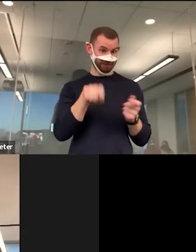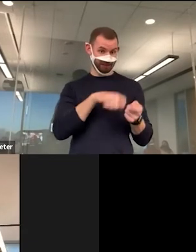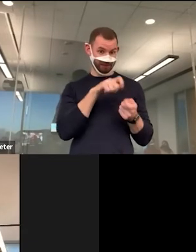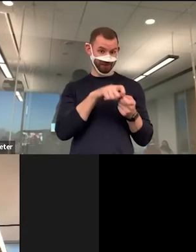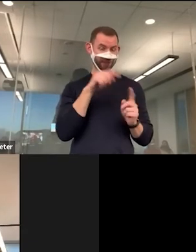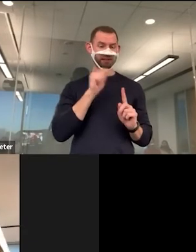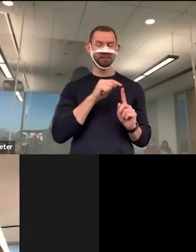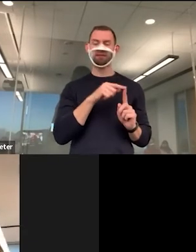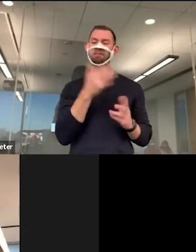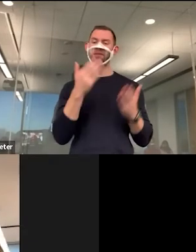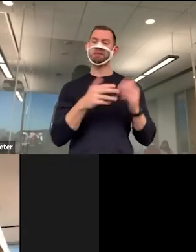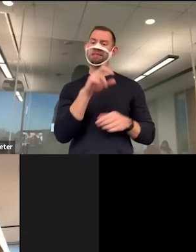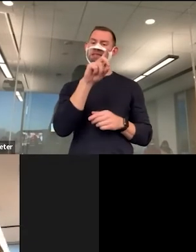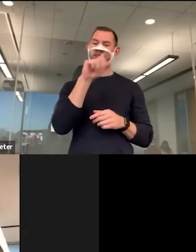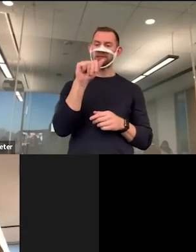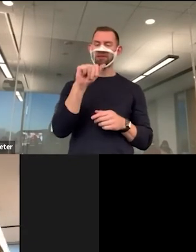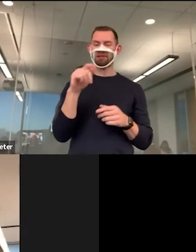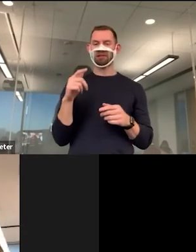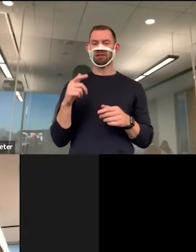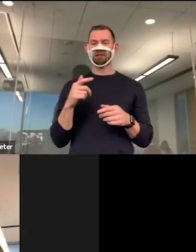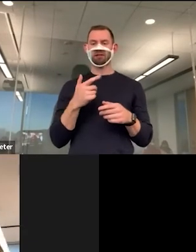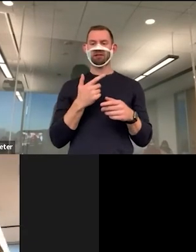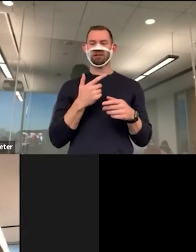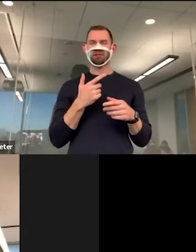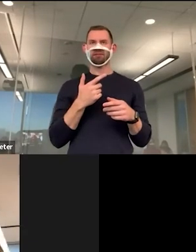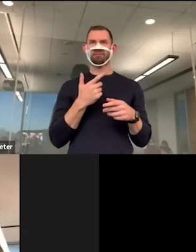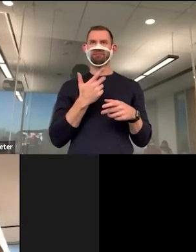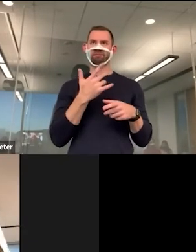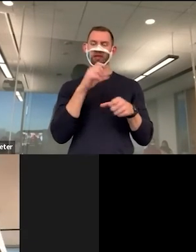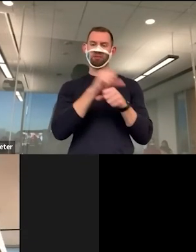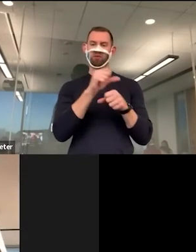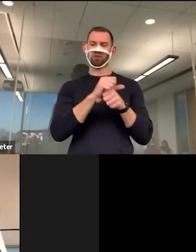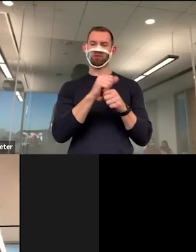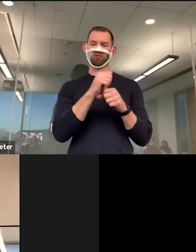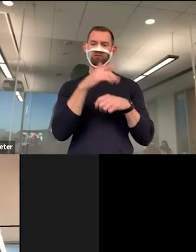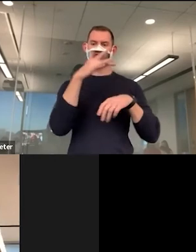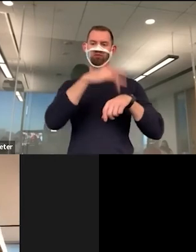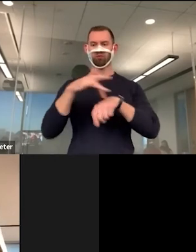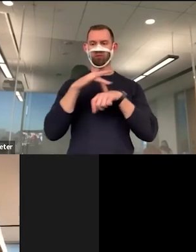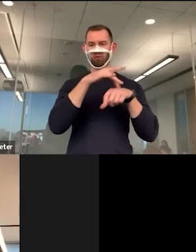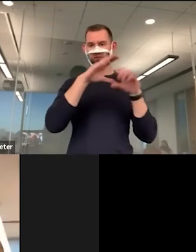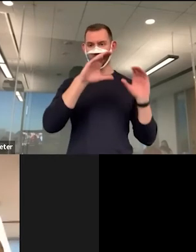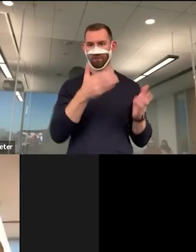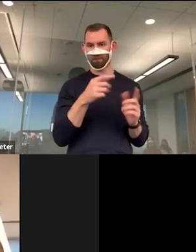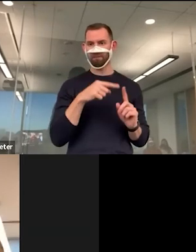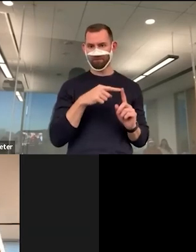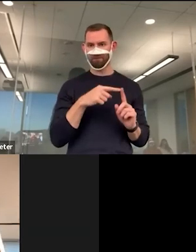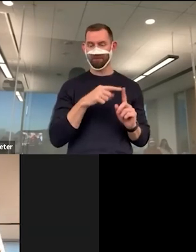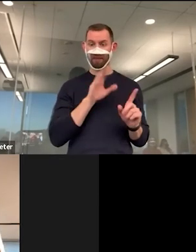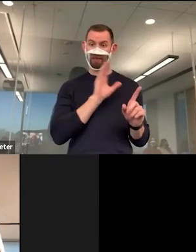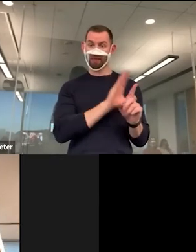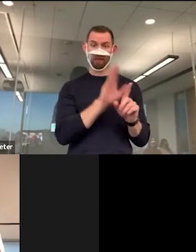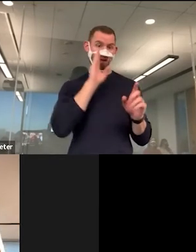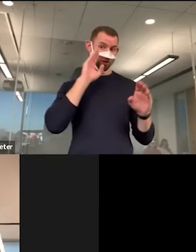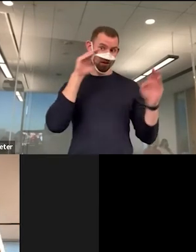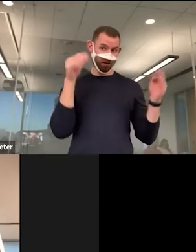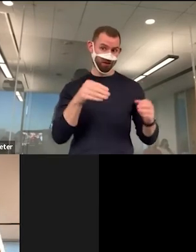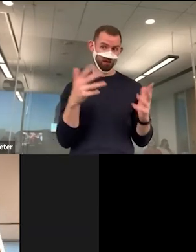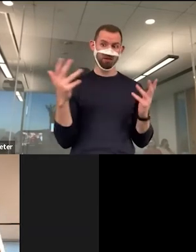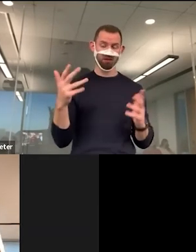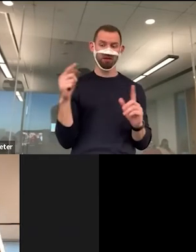employee resource group that then has the um the task of educating the rest of the